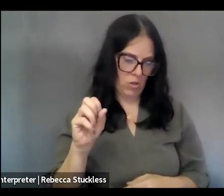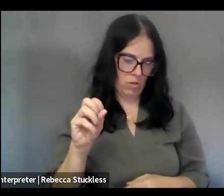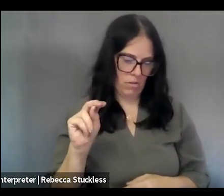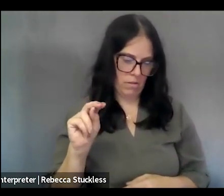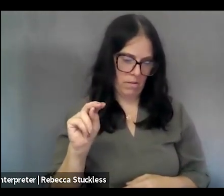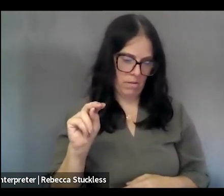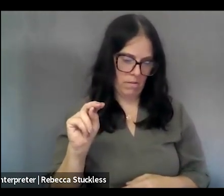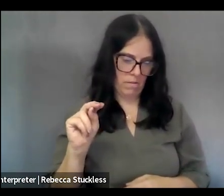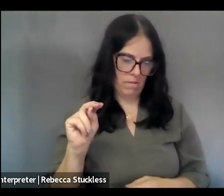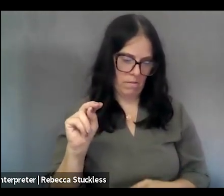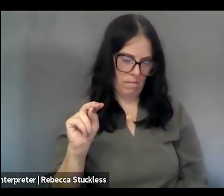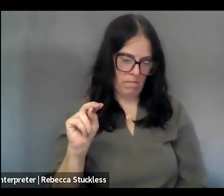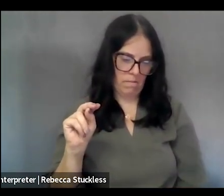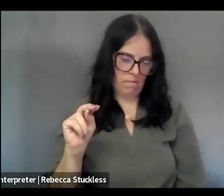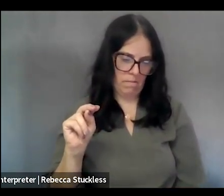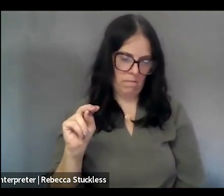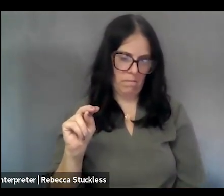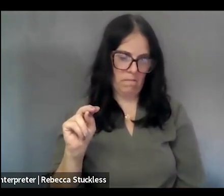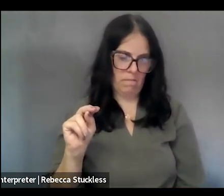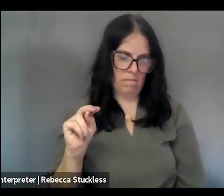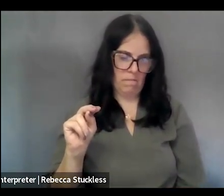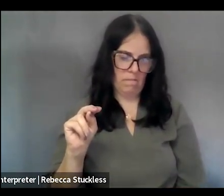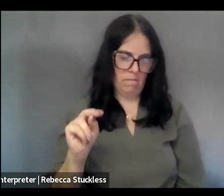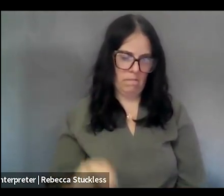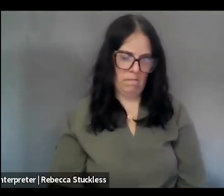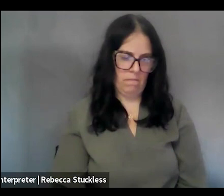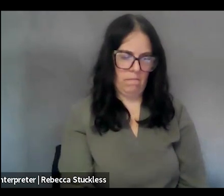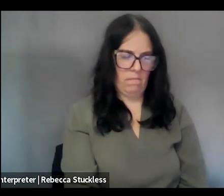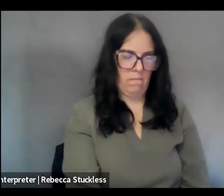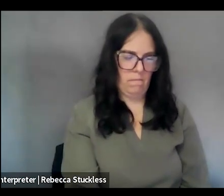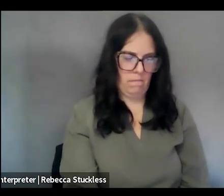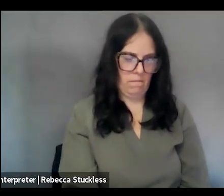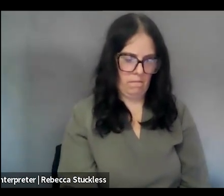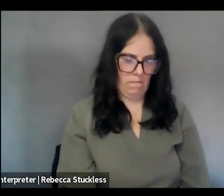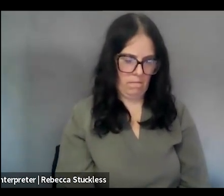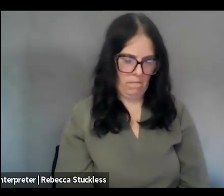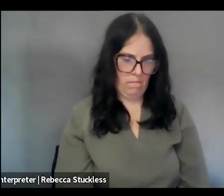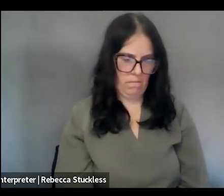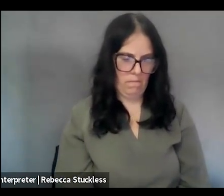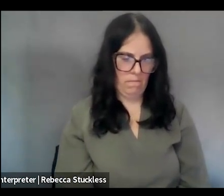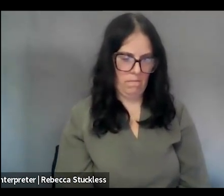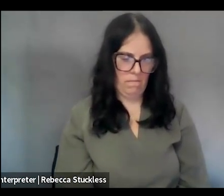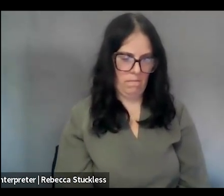American Association on health and Disability. I am a white woman with long, dark, blonde hair,